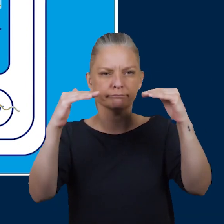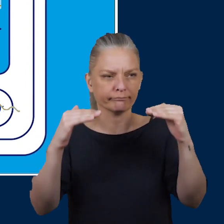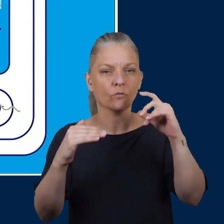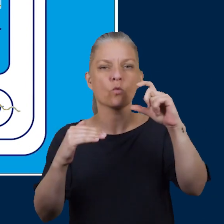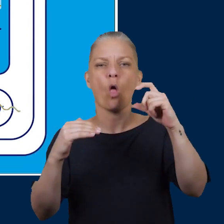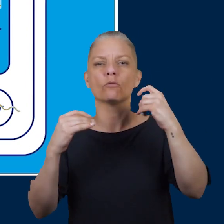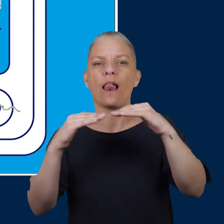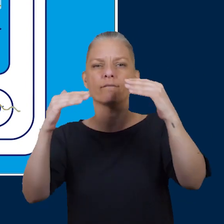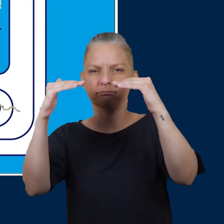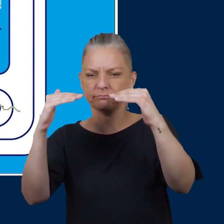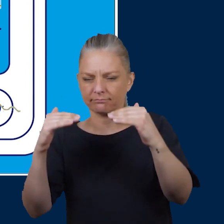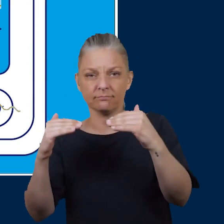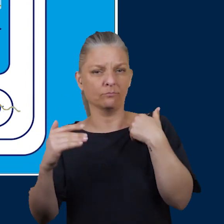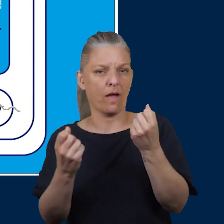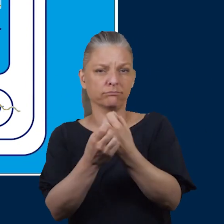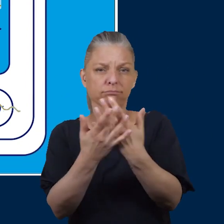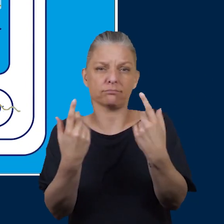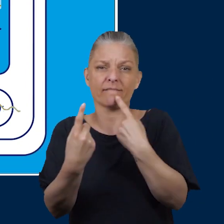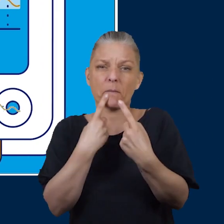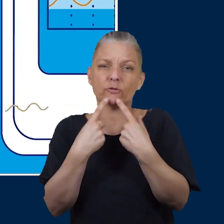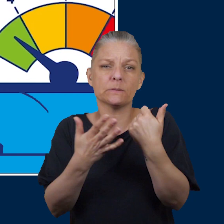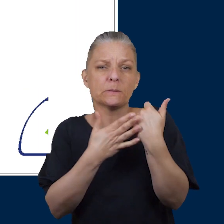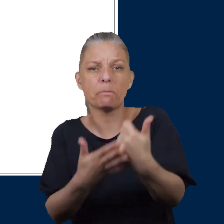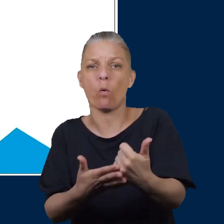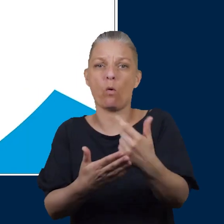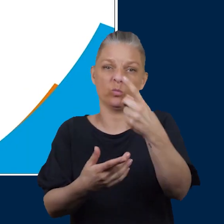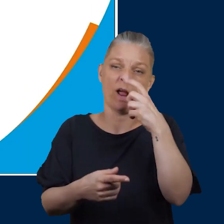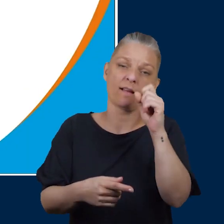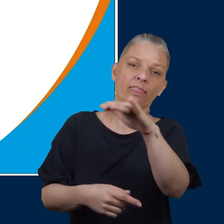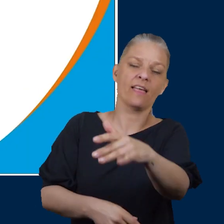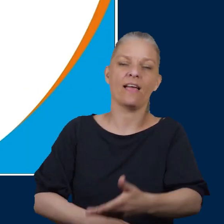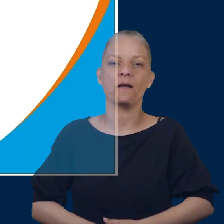and we have lots of information and support to help you get there. You can